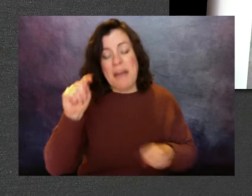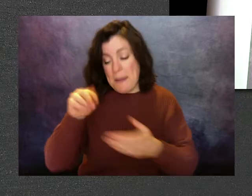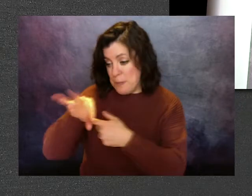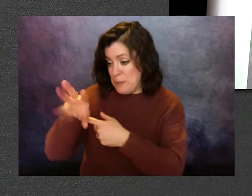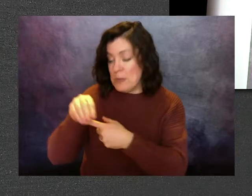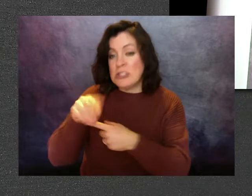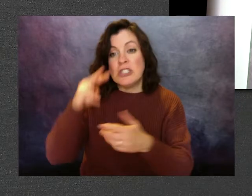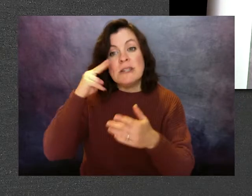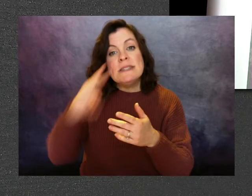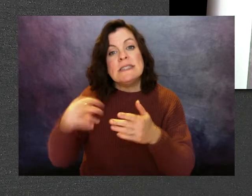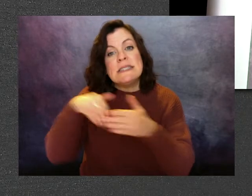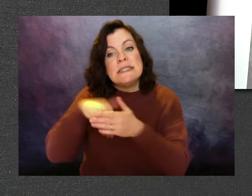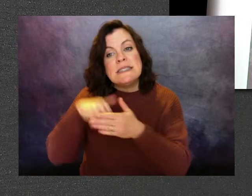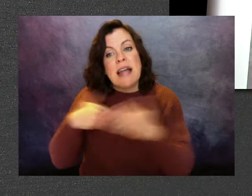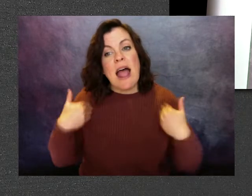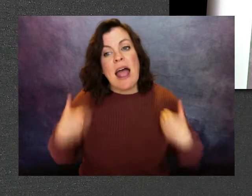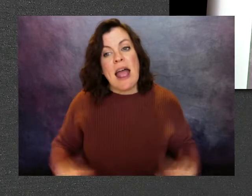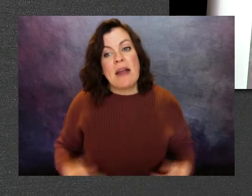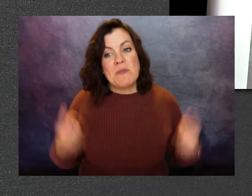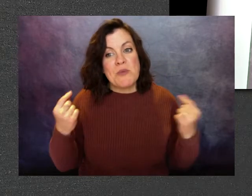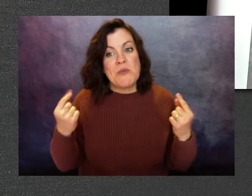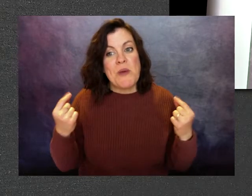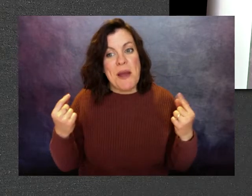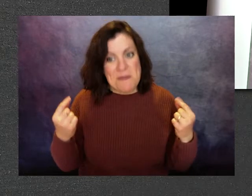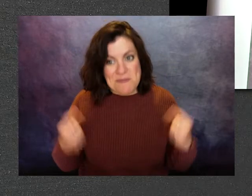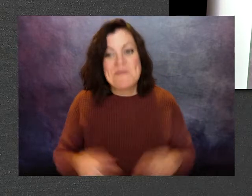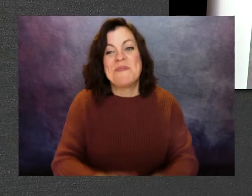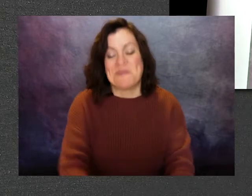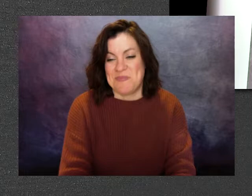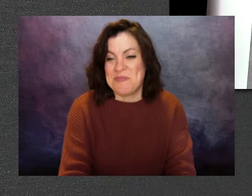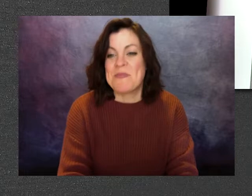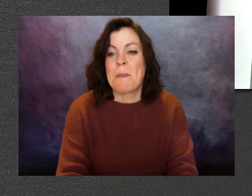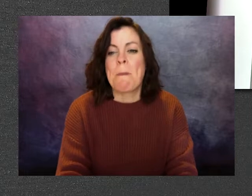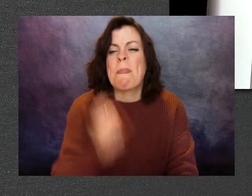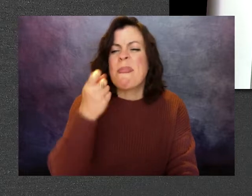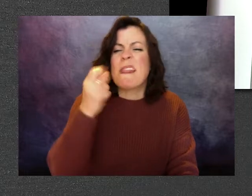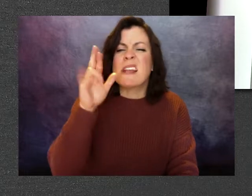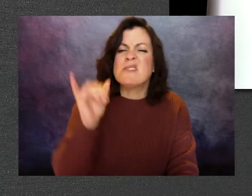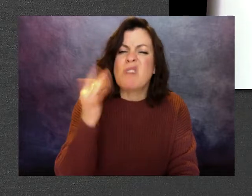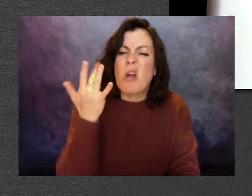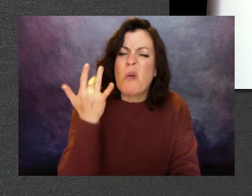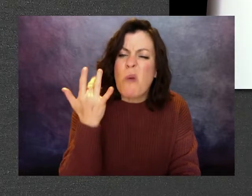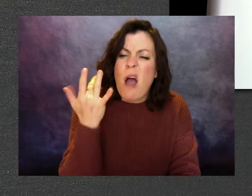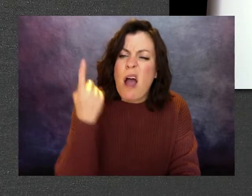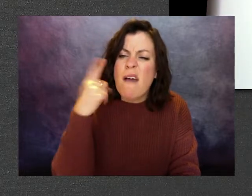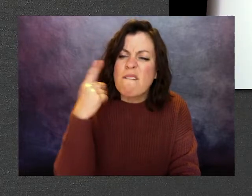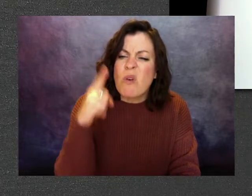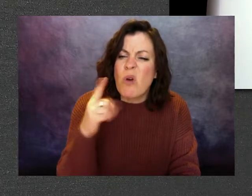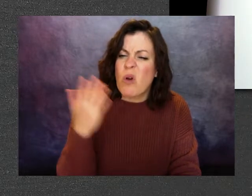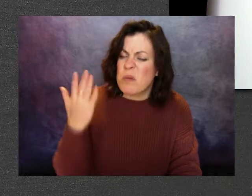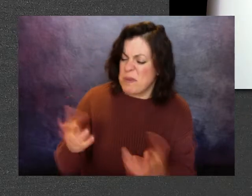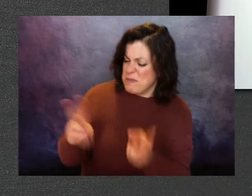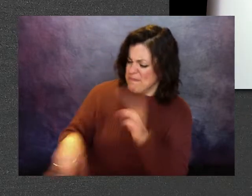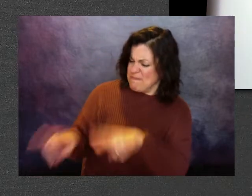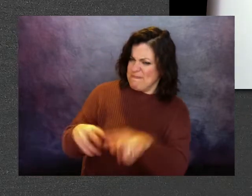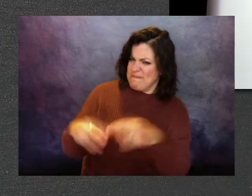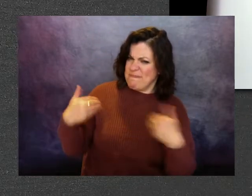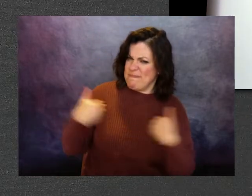Usually the veterinarian would use an X-ray if there was something wrong with an animal. There's something wrong with this next animal.